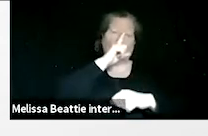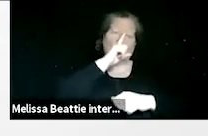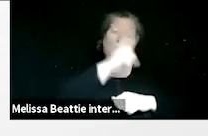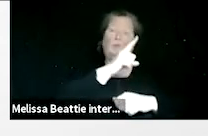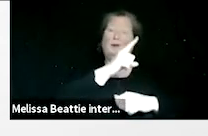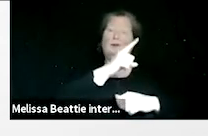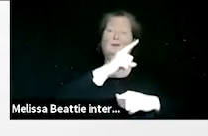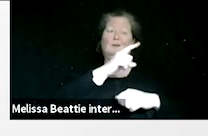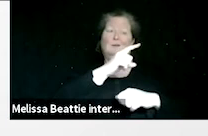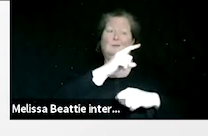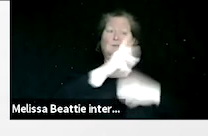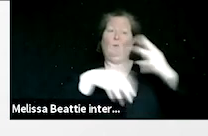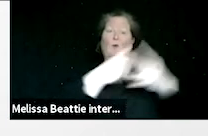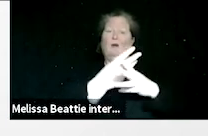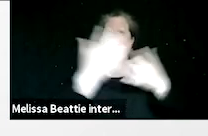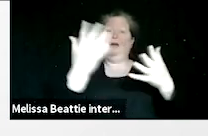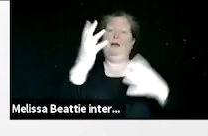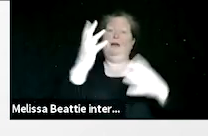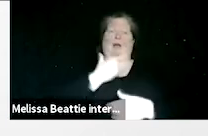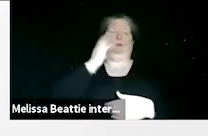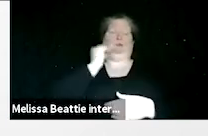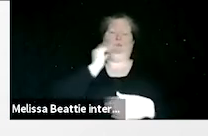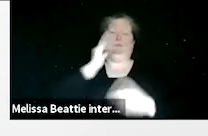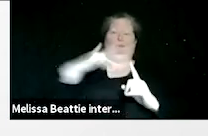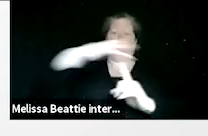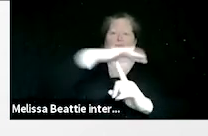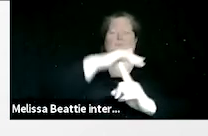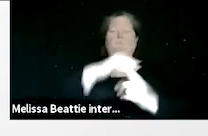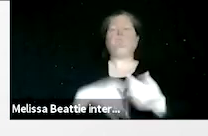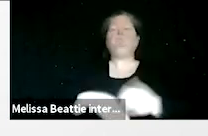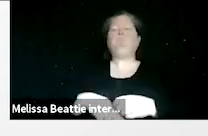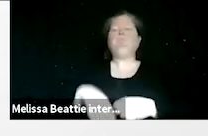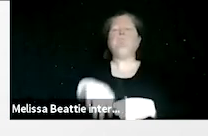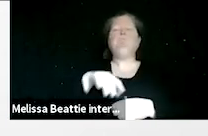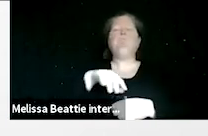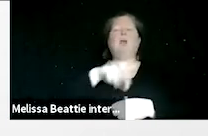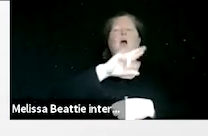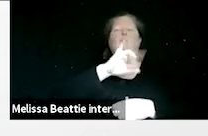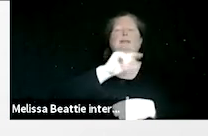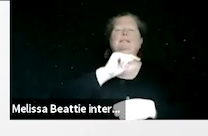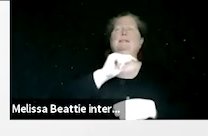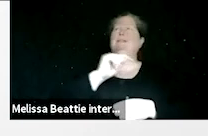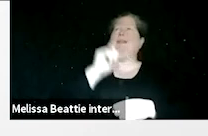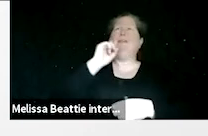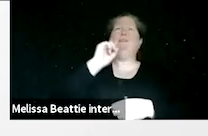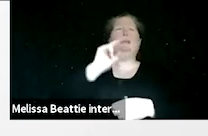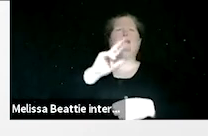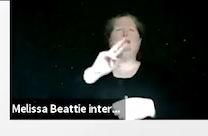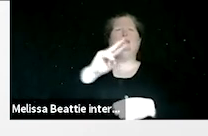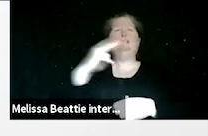Ben Woelk: And it had sex huge initiative around Second Life. It's Ben Woelk: Gotta be like 15 years ago 14 years ago now. Rick Mislan: Or something like that.